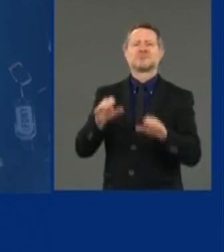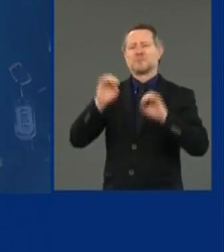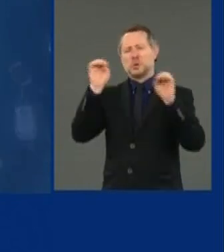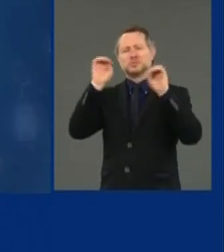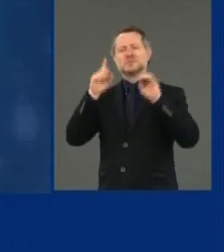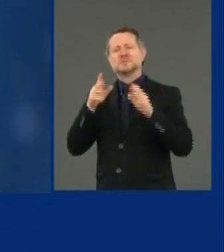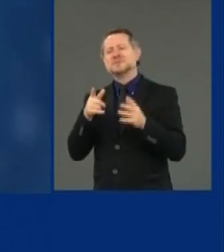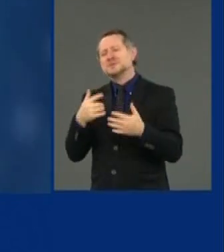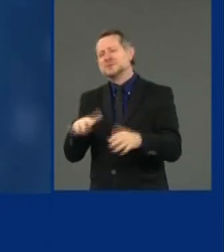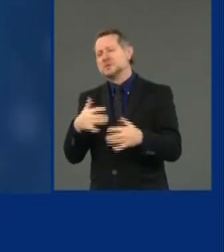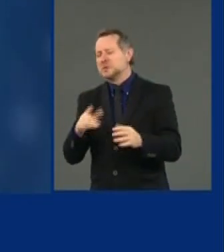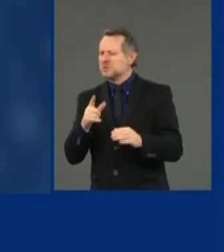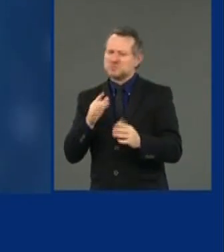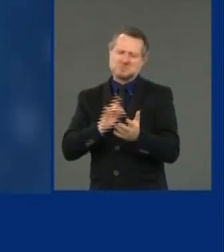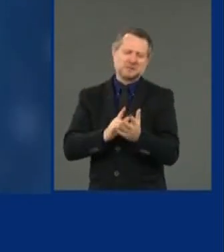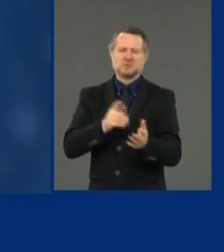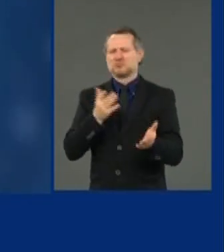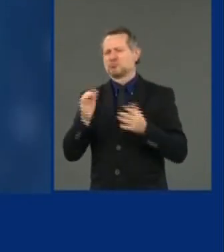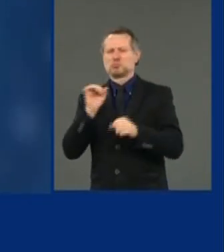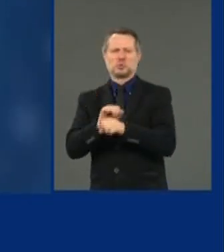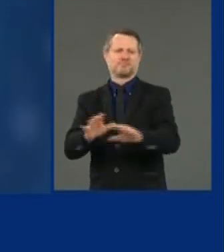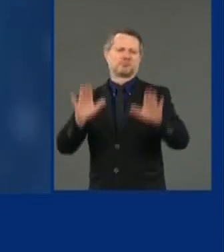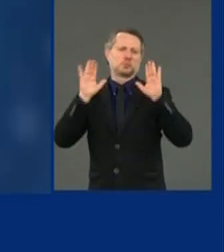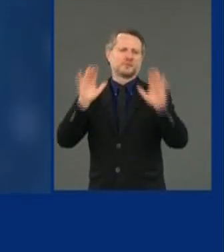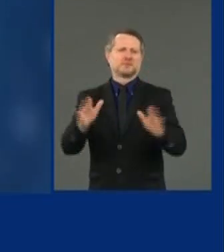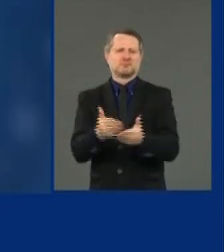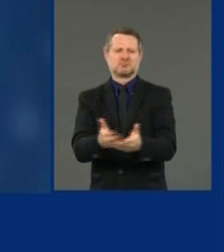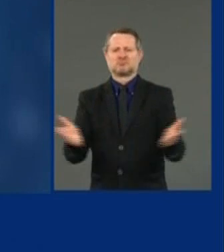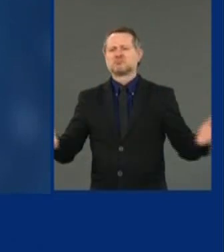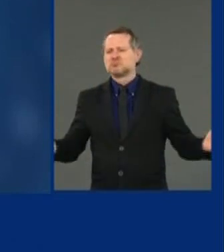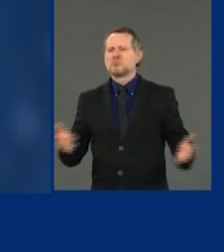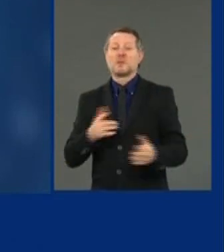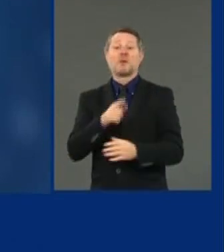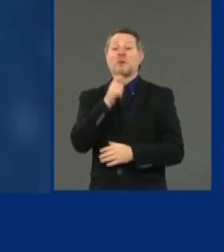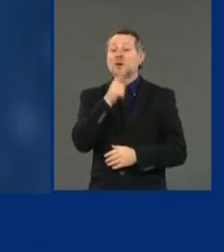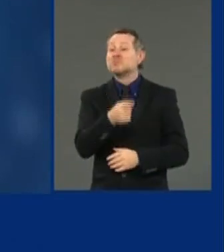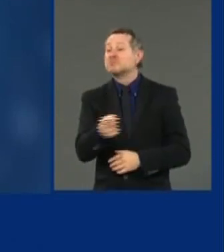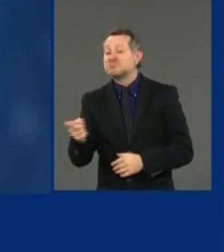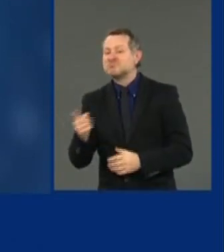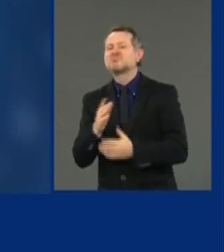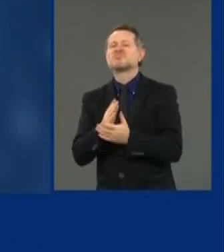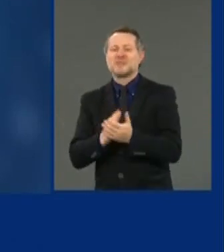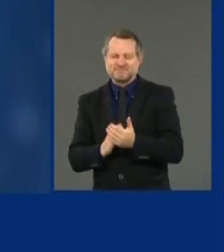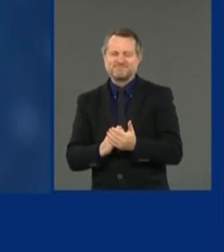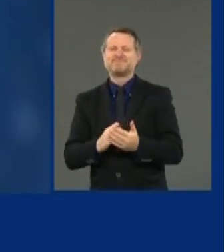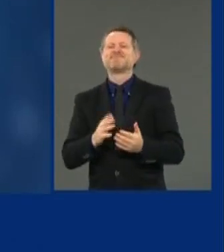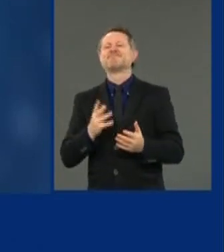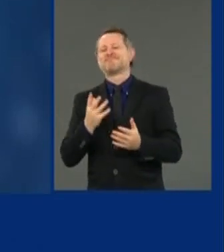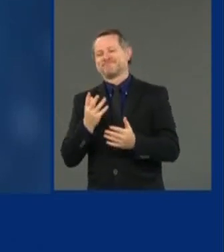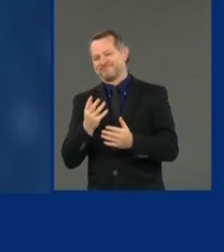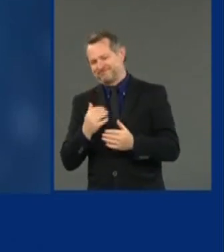WEEK IS NATIONAL EMS WEEK. TIME TOO THANK THE EMS WORKERS ON THE FRONT LINE AND WHO DID A MAGNIFICENT JOB. SOME OF THEM ACTUALLY GAVE THEIR